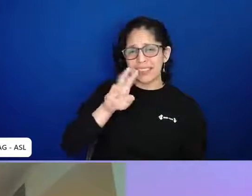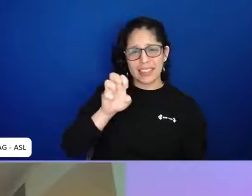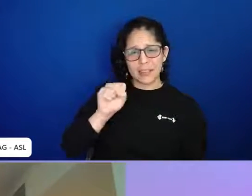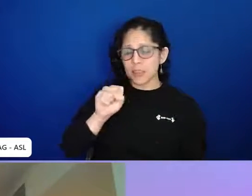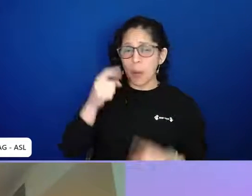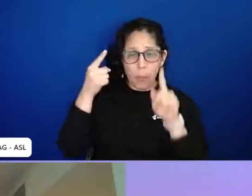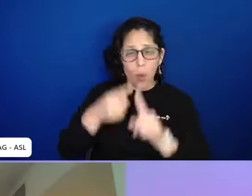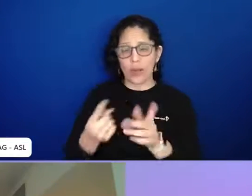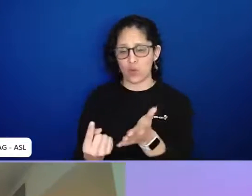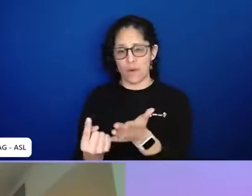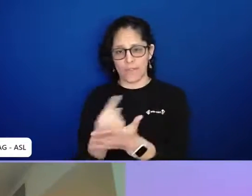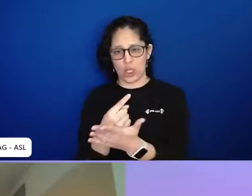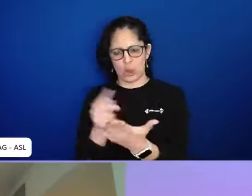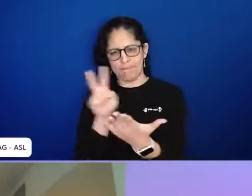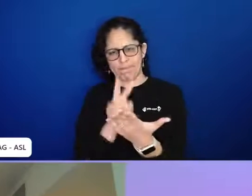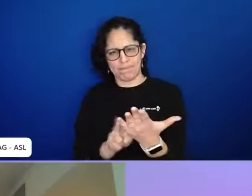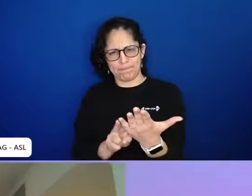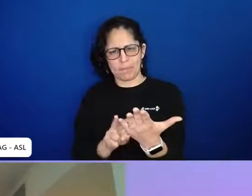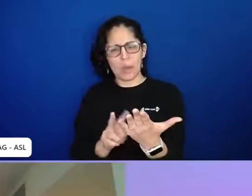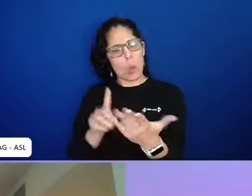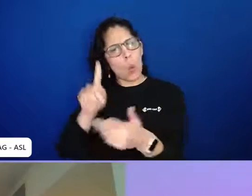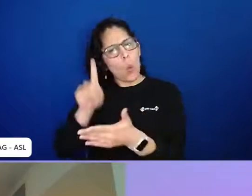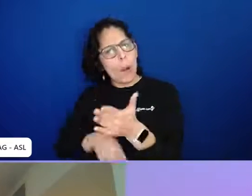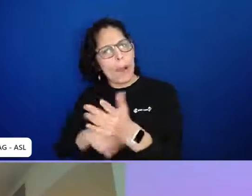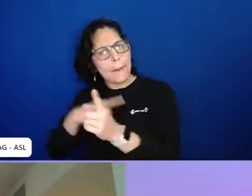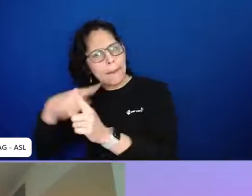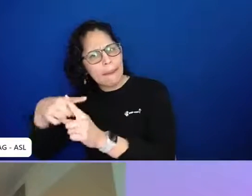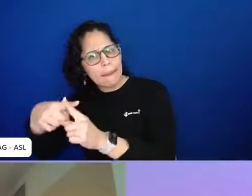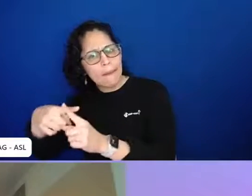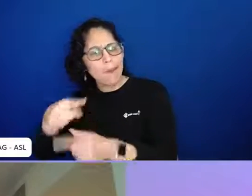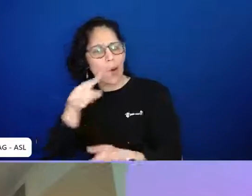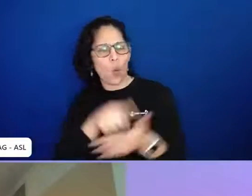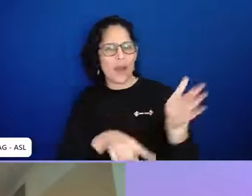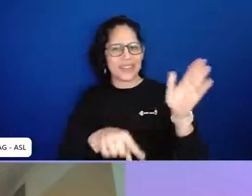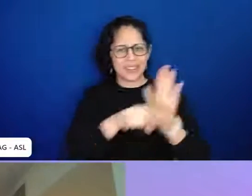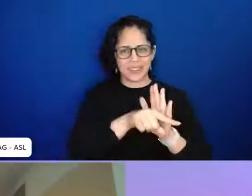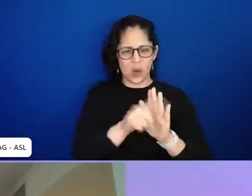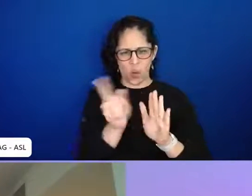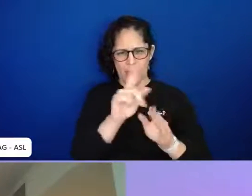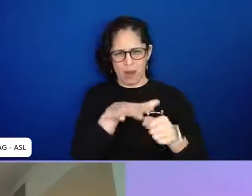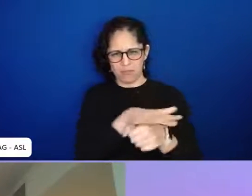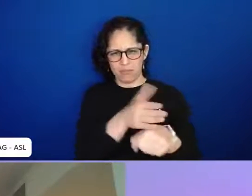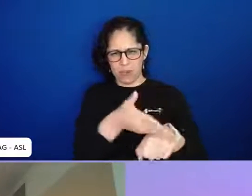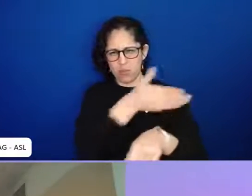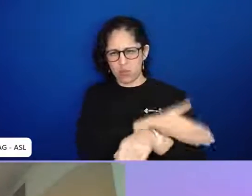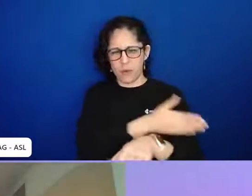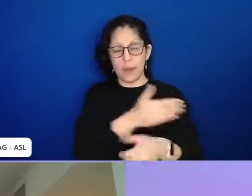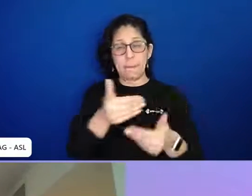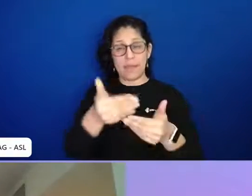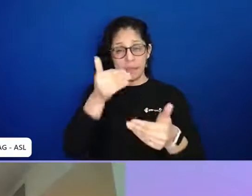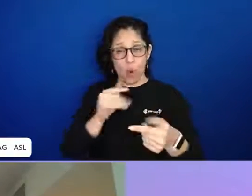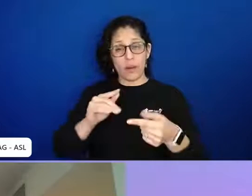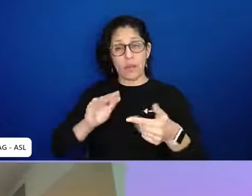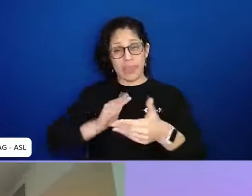they are all equated to the same thing, but some kind of process at the end to review what went well, and what do we need to improve